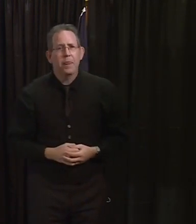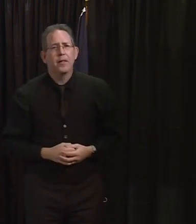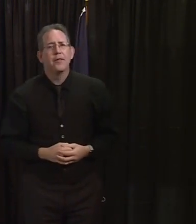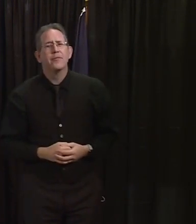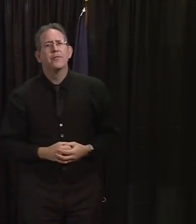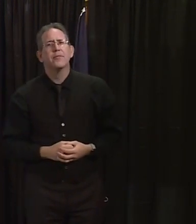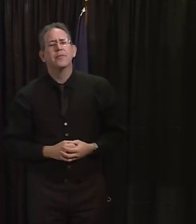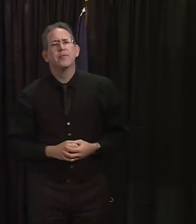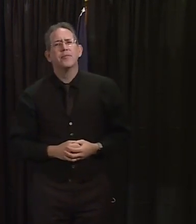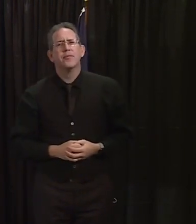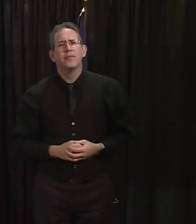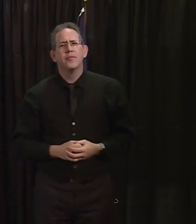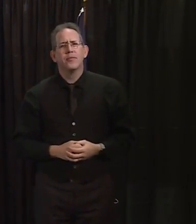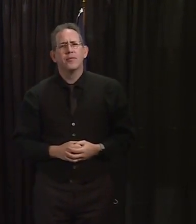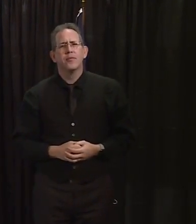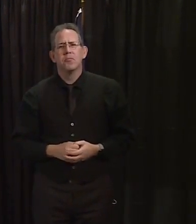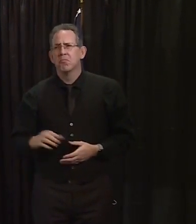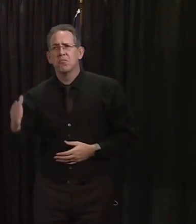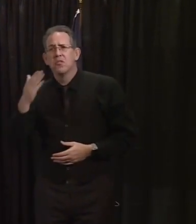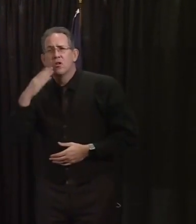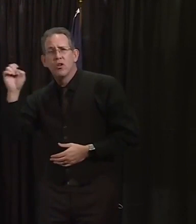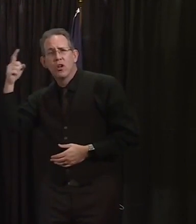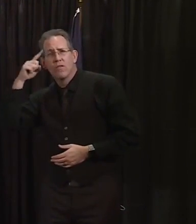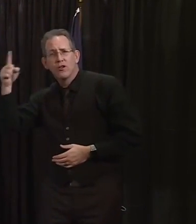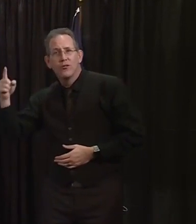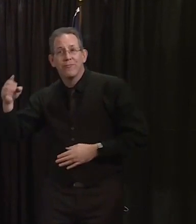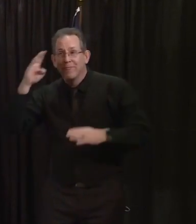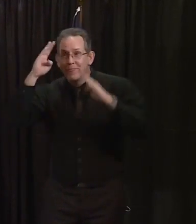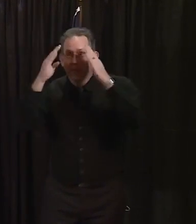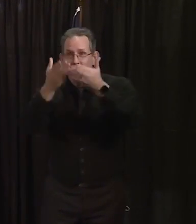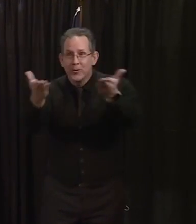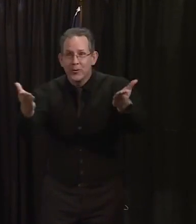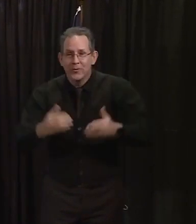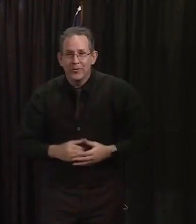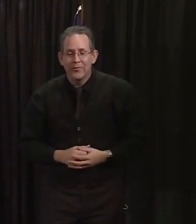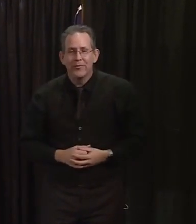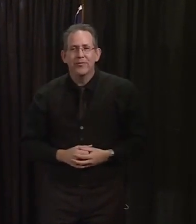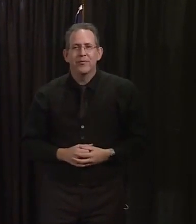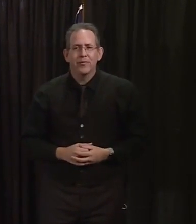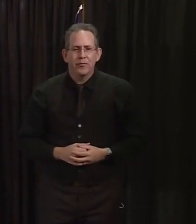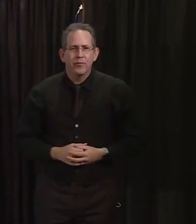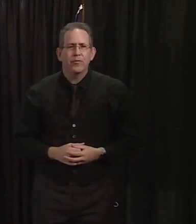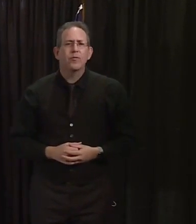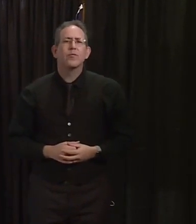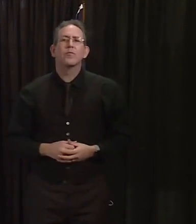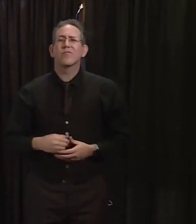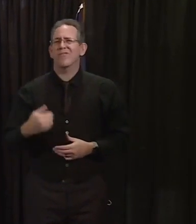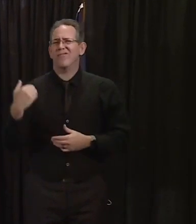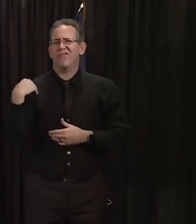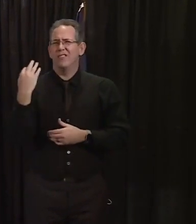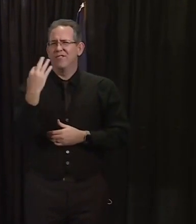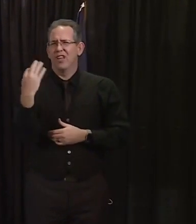Thank you governor. Good afternoon on friday, we announced we'll be making a shift in our mitigation strategies